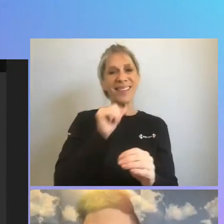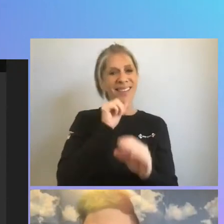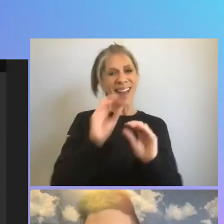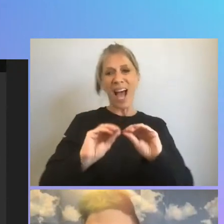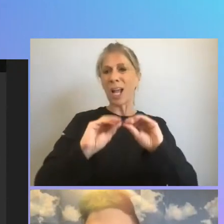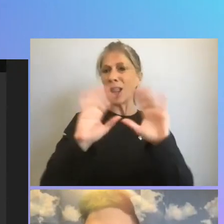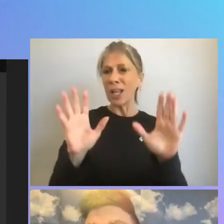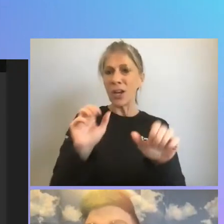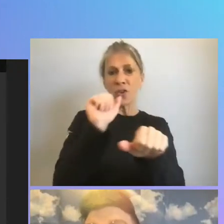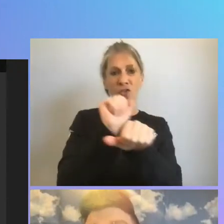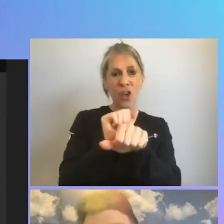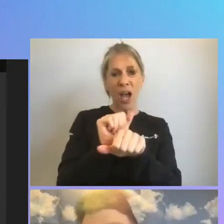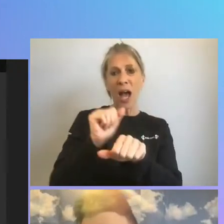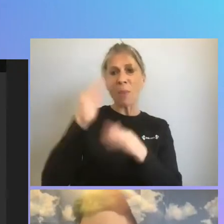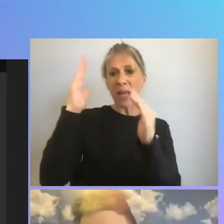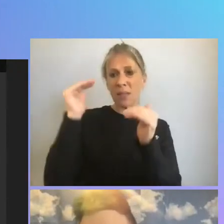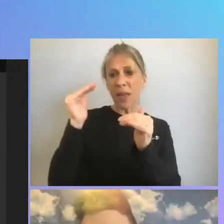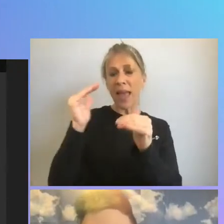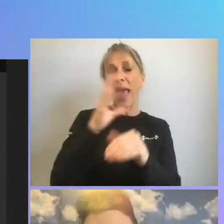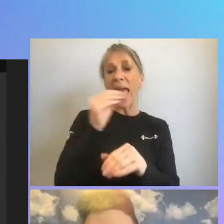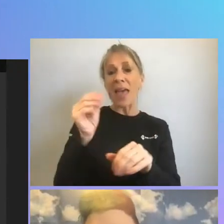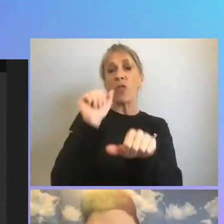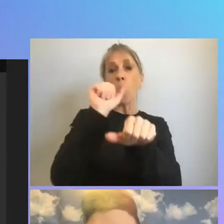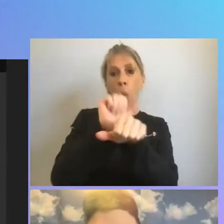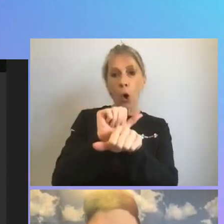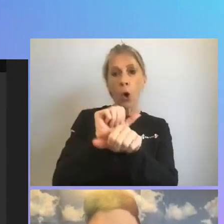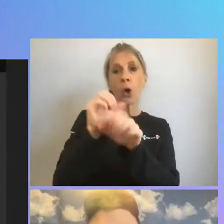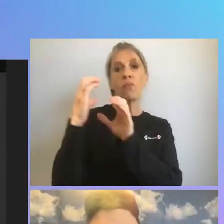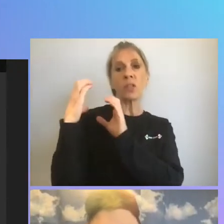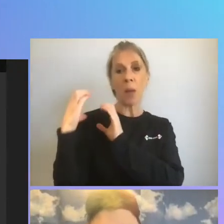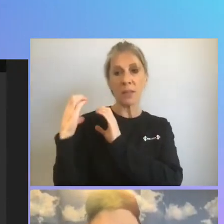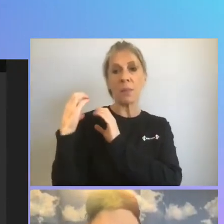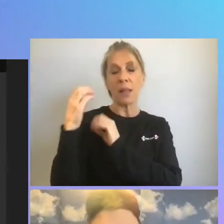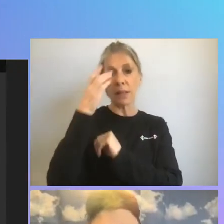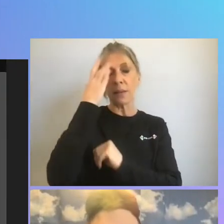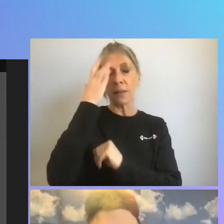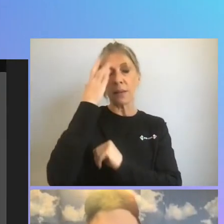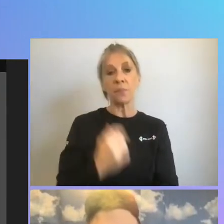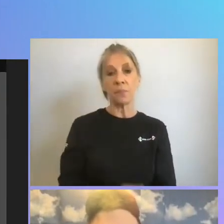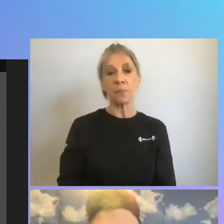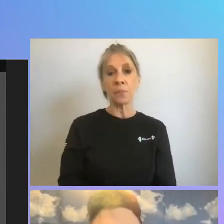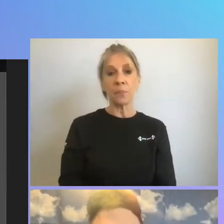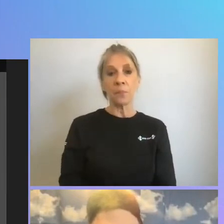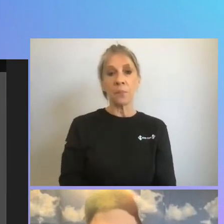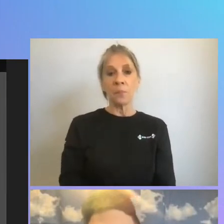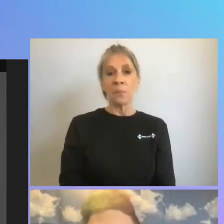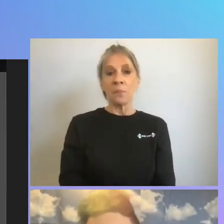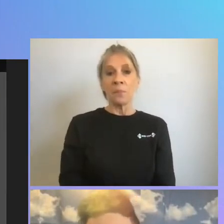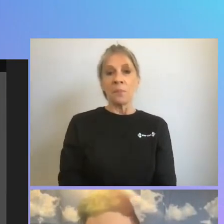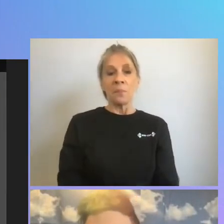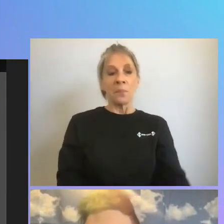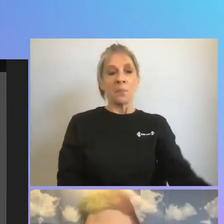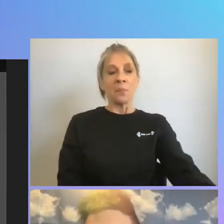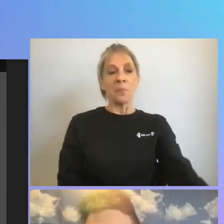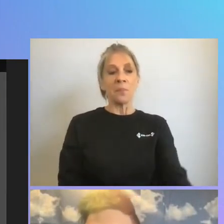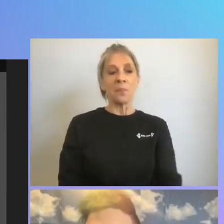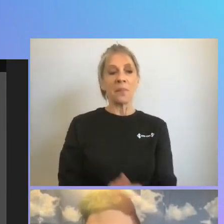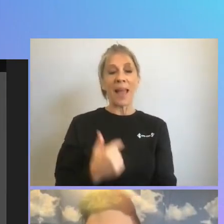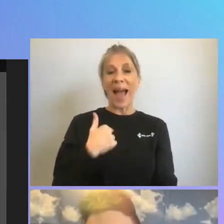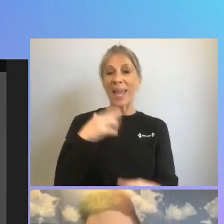also the workload issues. I